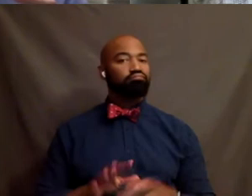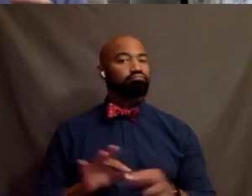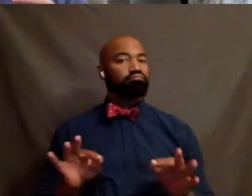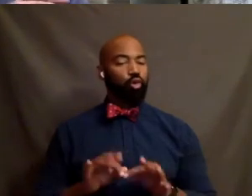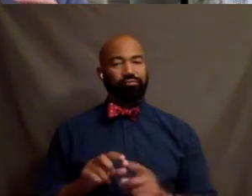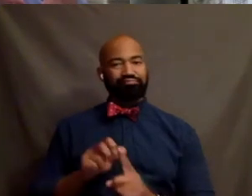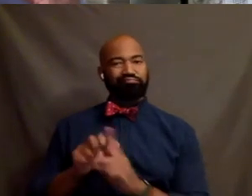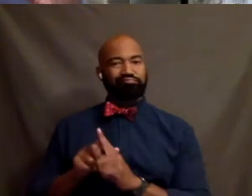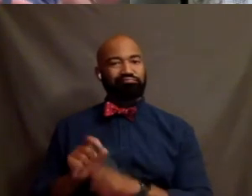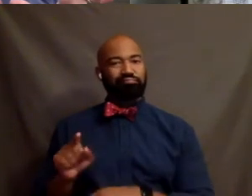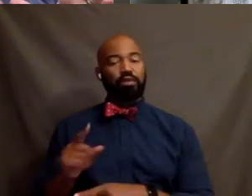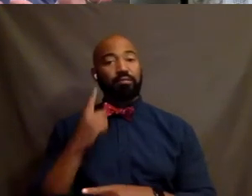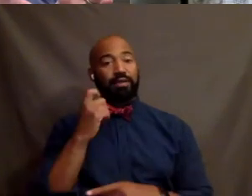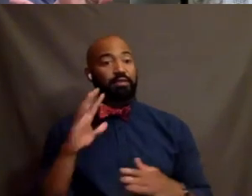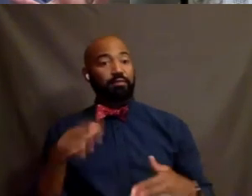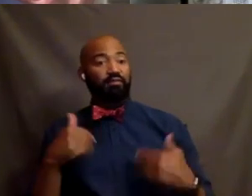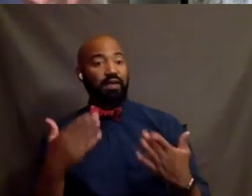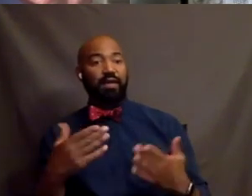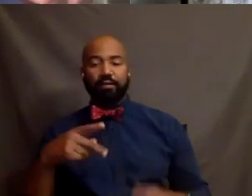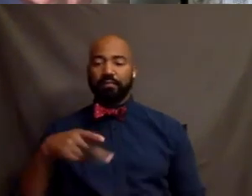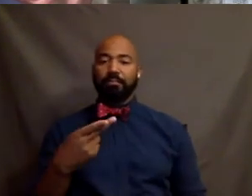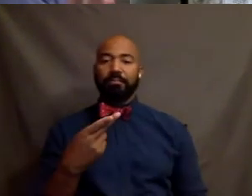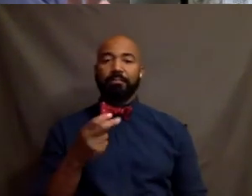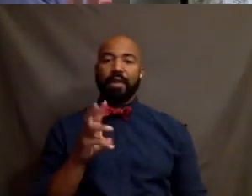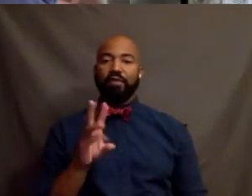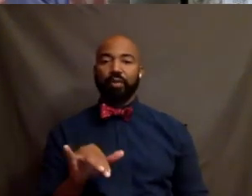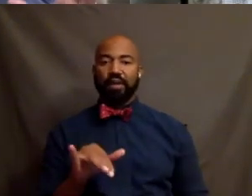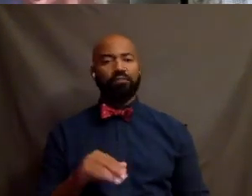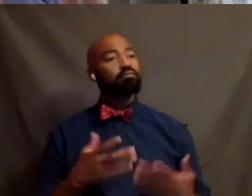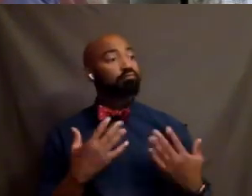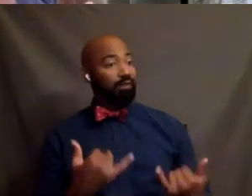that pathway of here you are getting care in our clinic